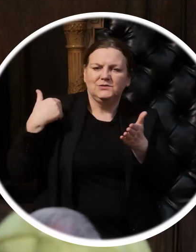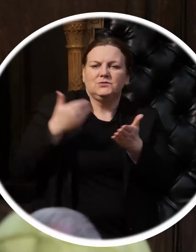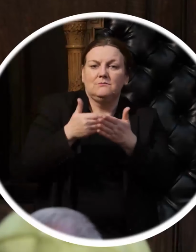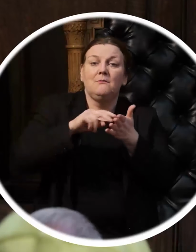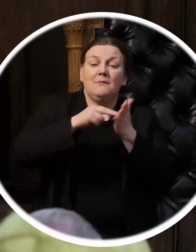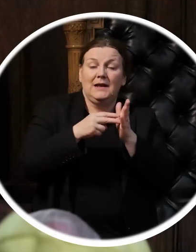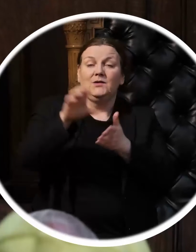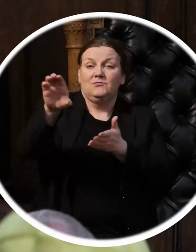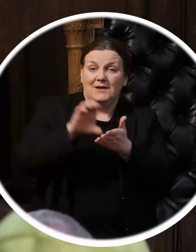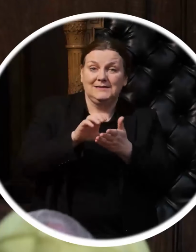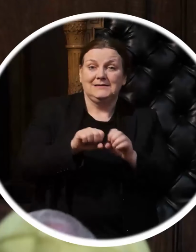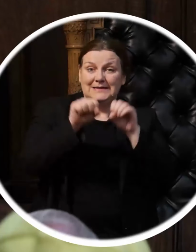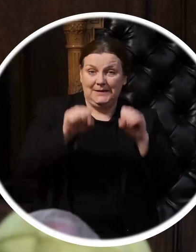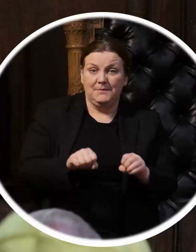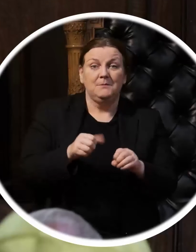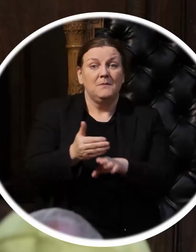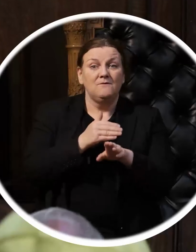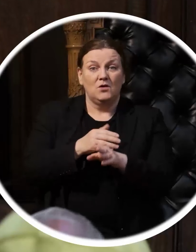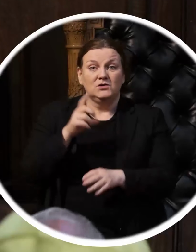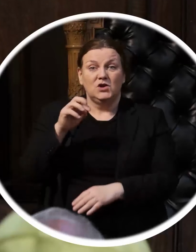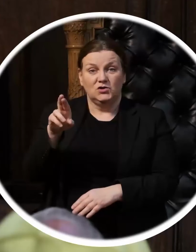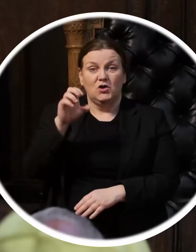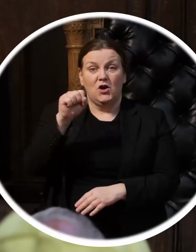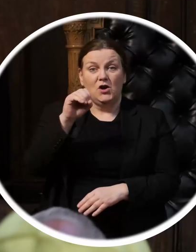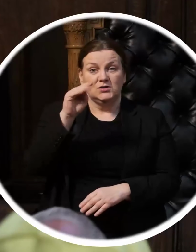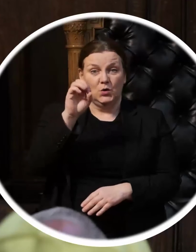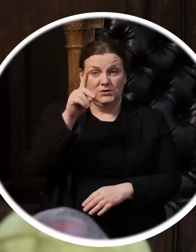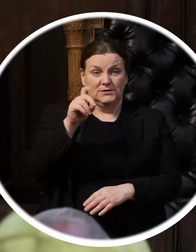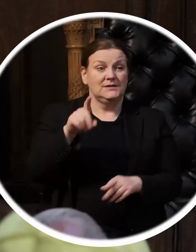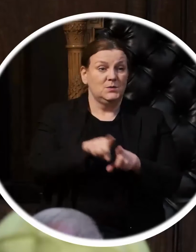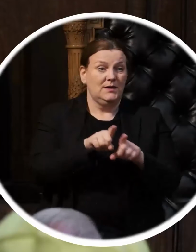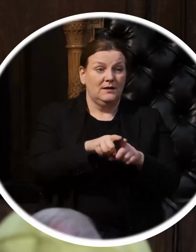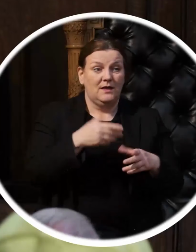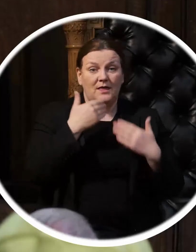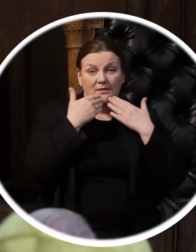And before I introduce you to Dr Osgood, I'd like to take a moment to acknowledge those who have made this evening possible.